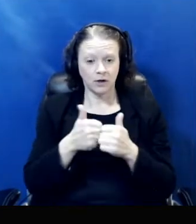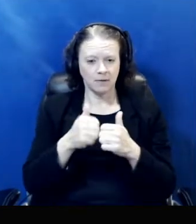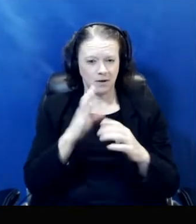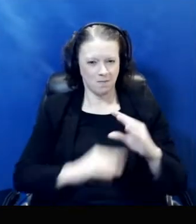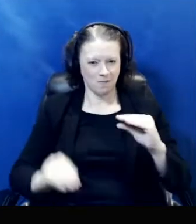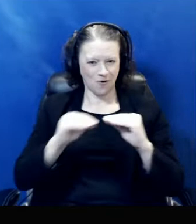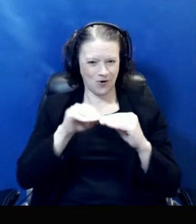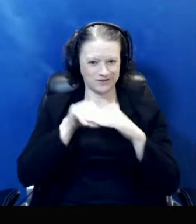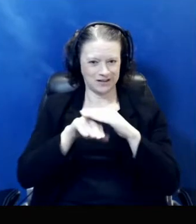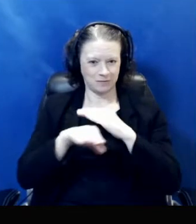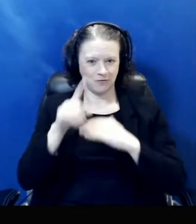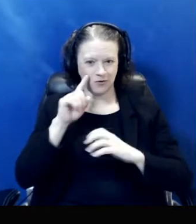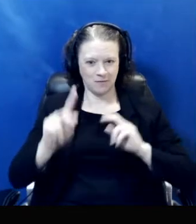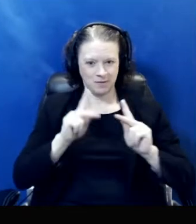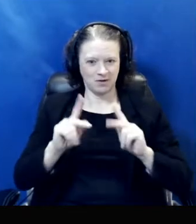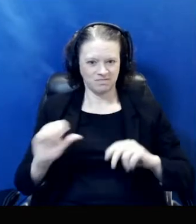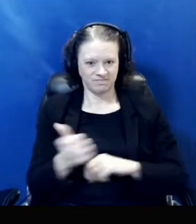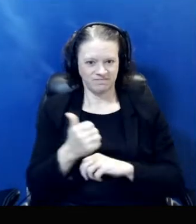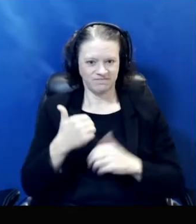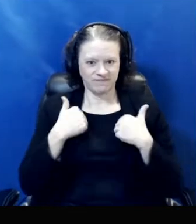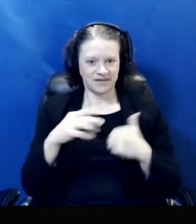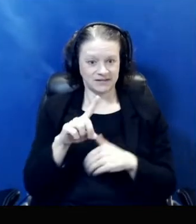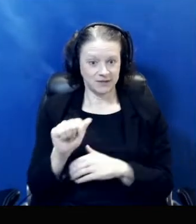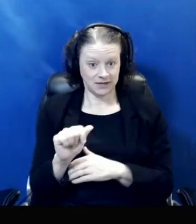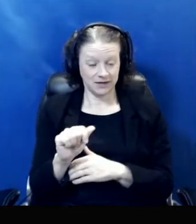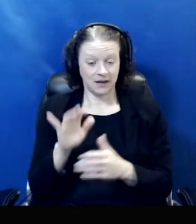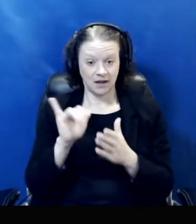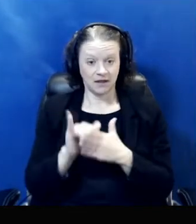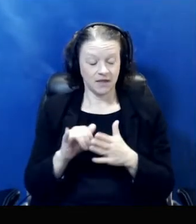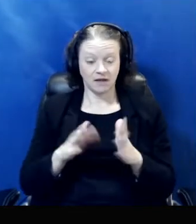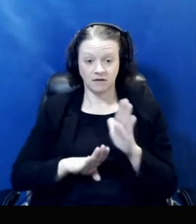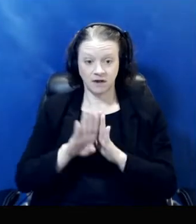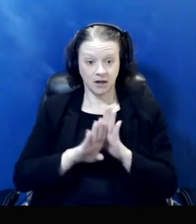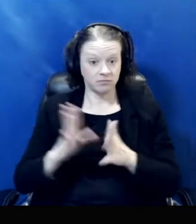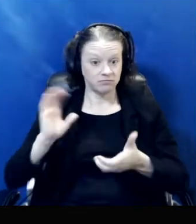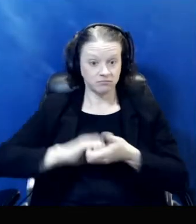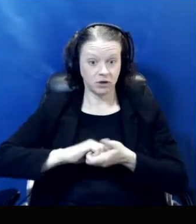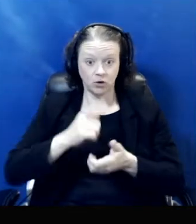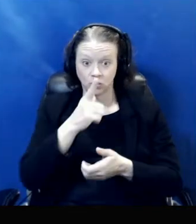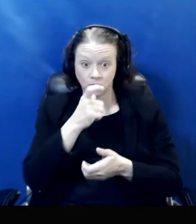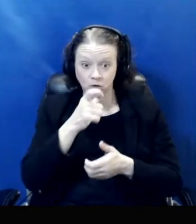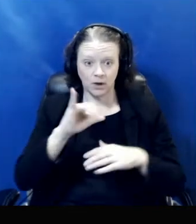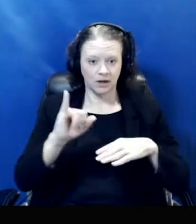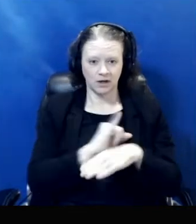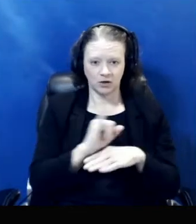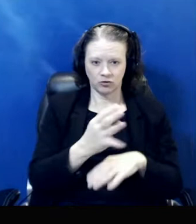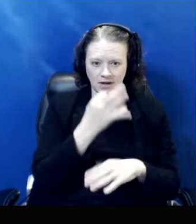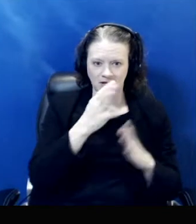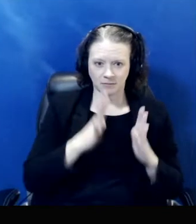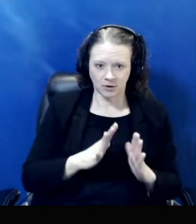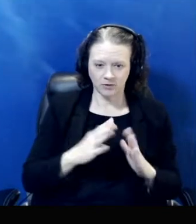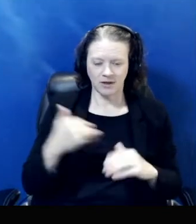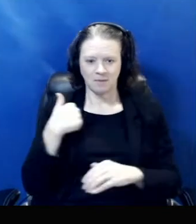Of course, this was developed in partnership with industry experts and members of the gaming and disability community.